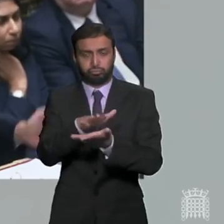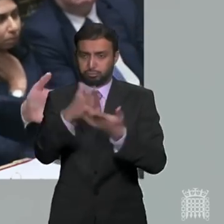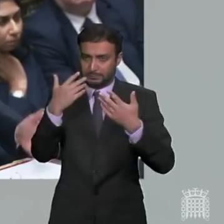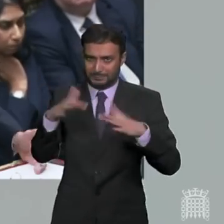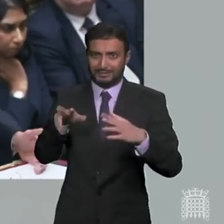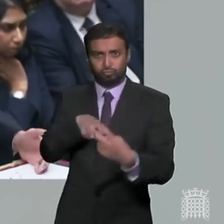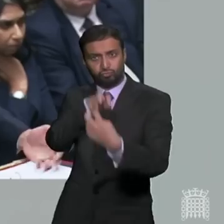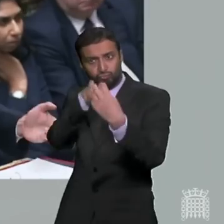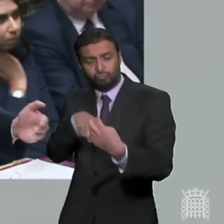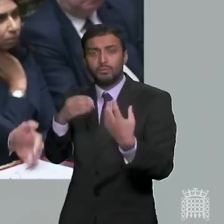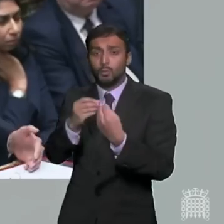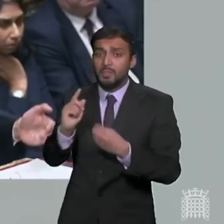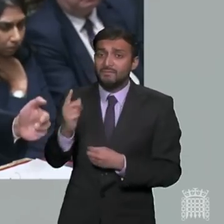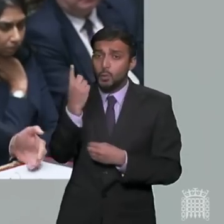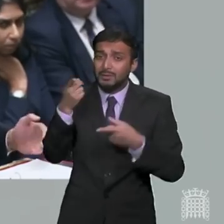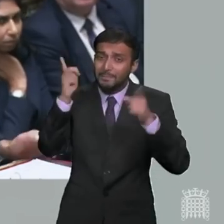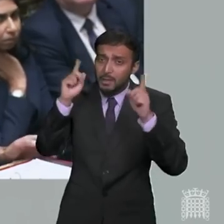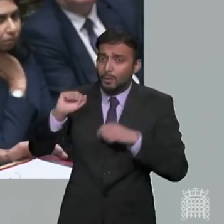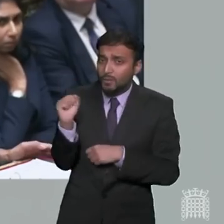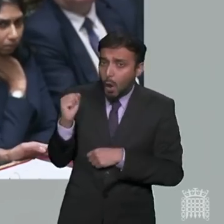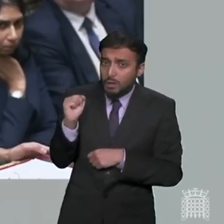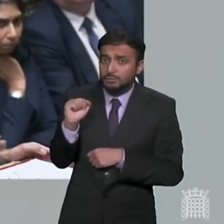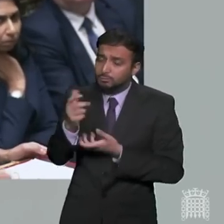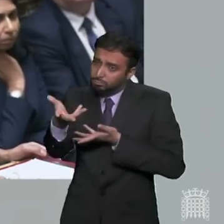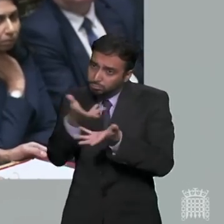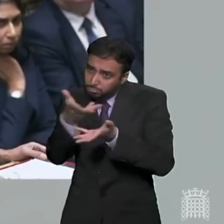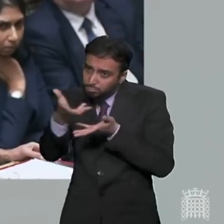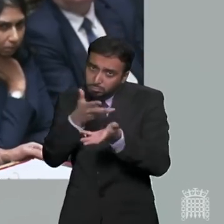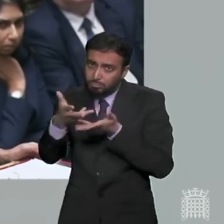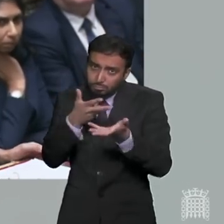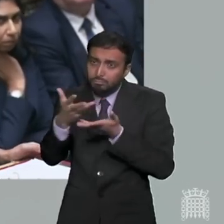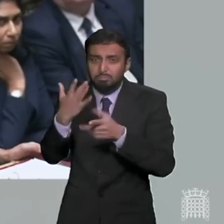to explore ways in which we can work together with the Scottish Government to deliver for